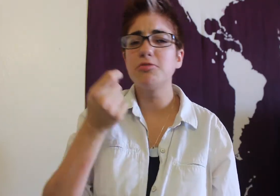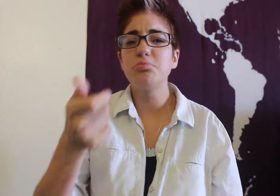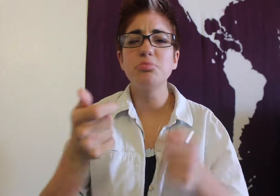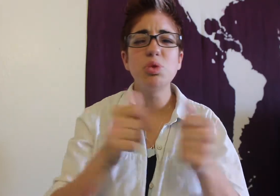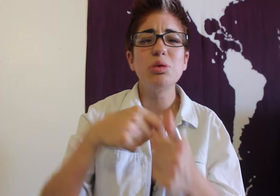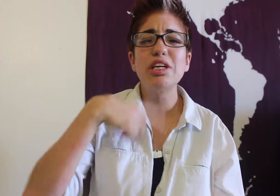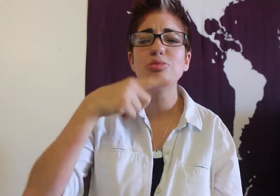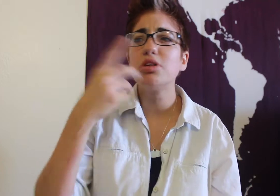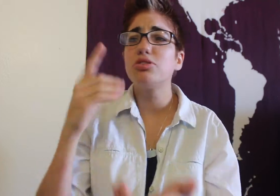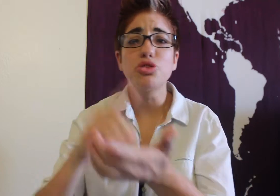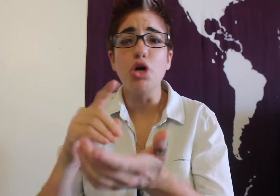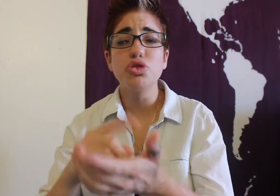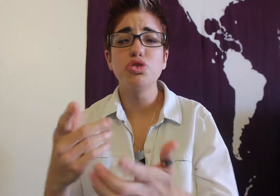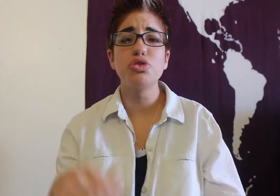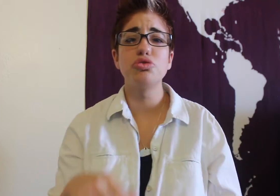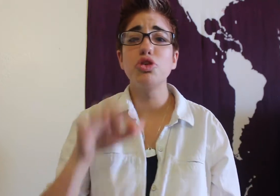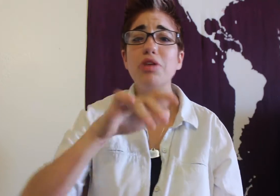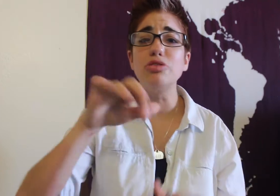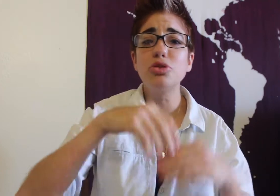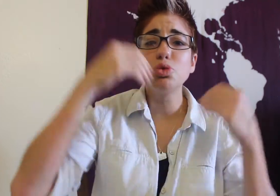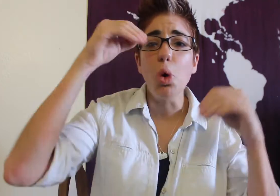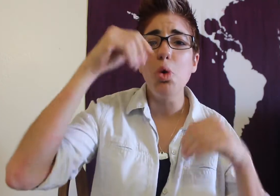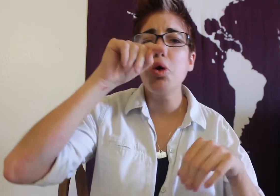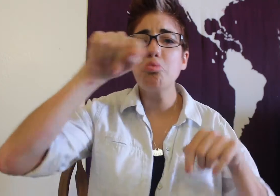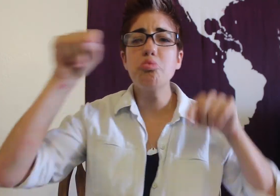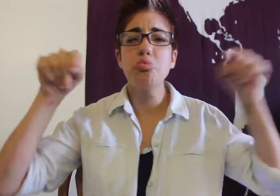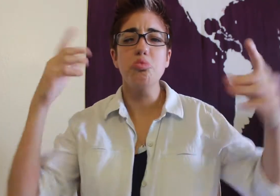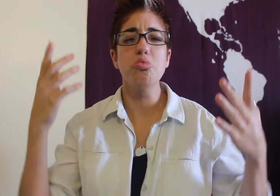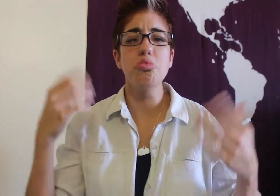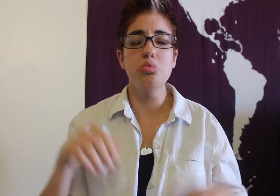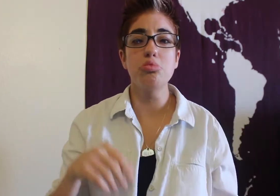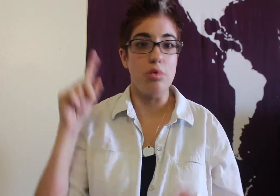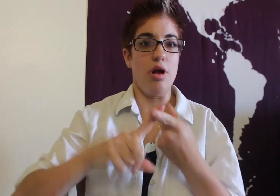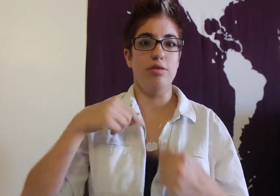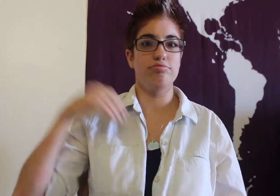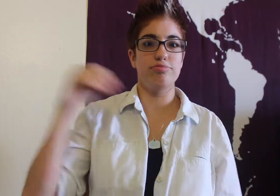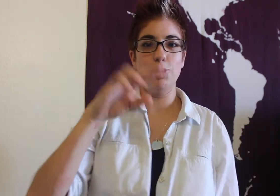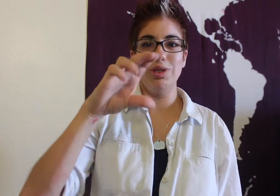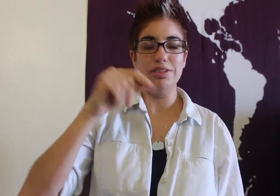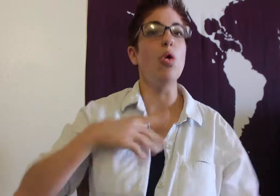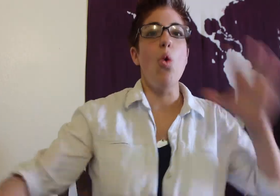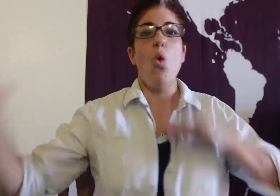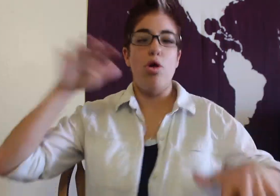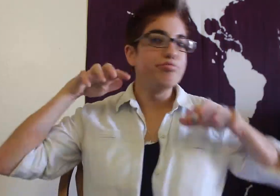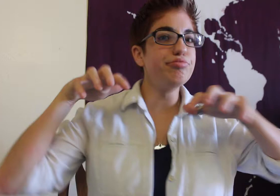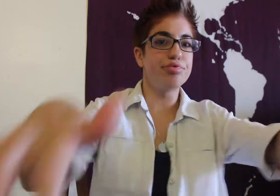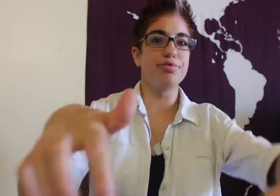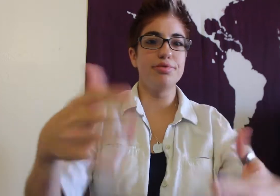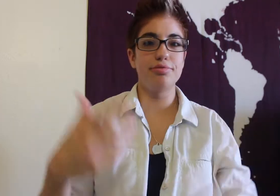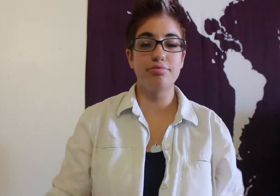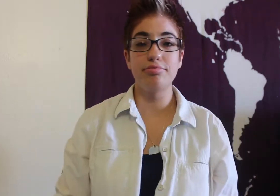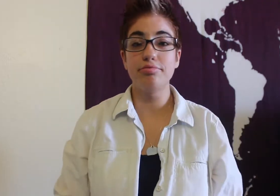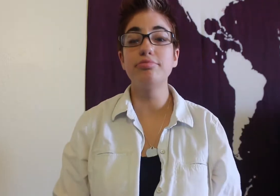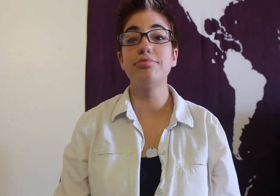interaction with hearing people in the past were at minimal. Only at doctor’s, or a clerk at nearby food store. Up until UCSD, as I said. WHOA!